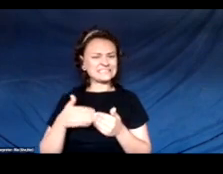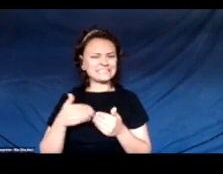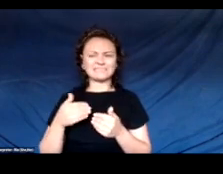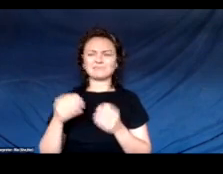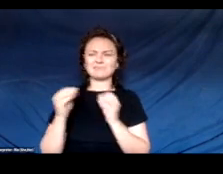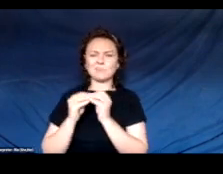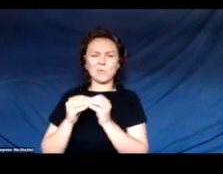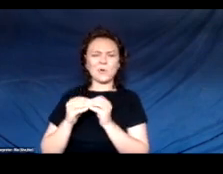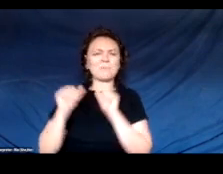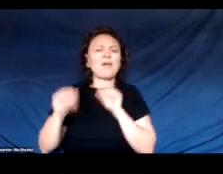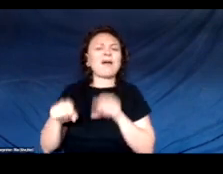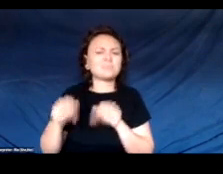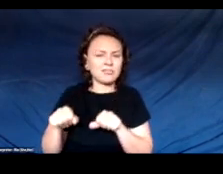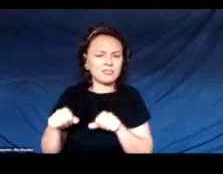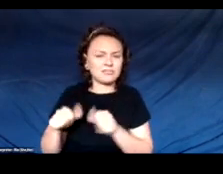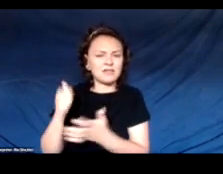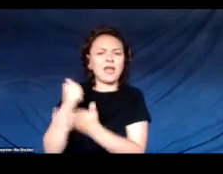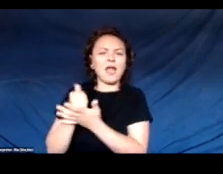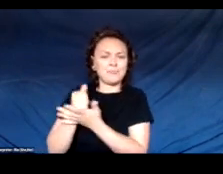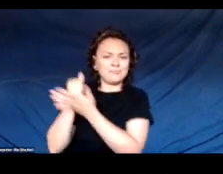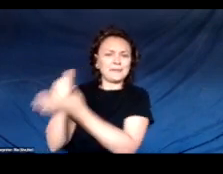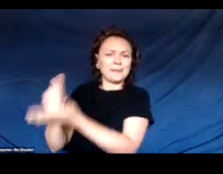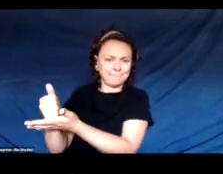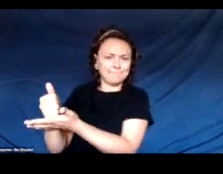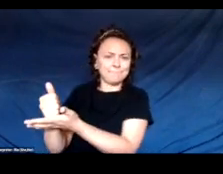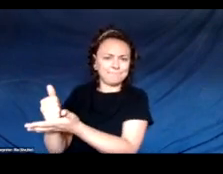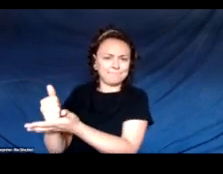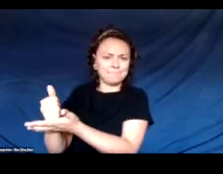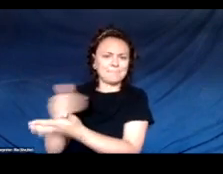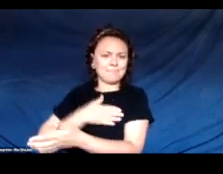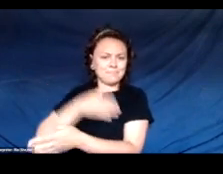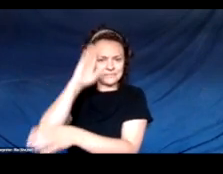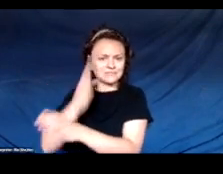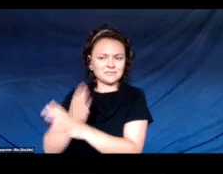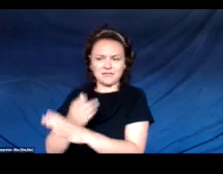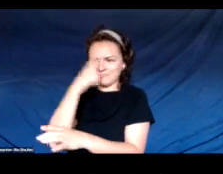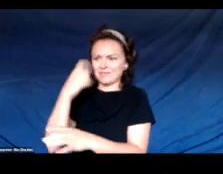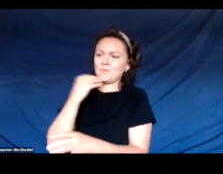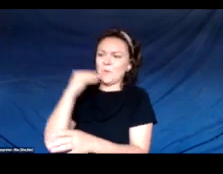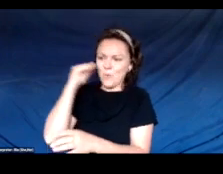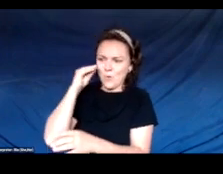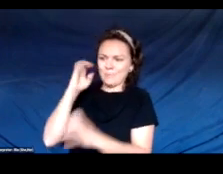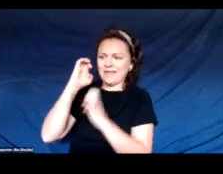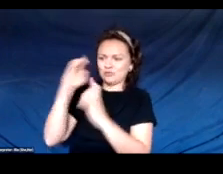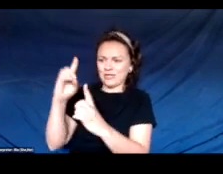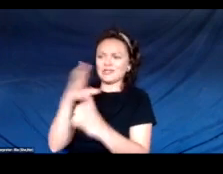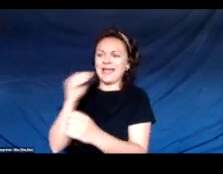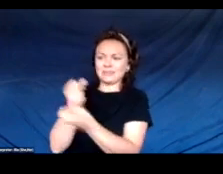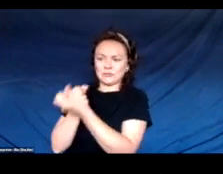as a home educator and as a support system for him here.